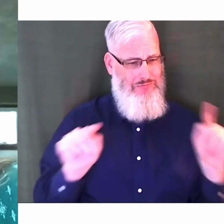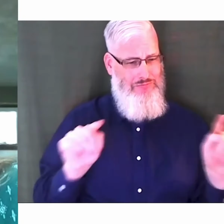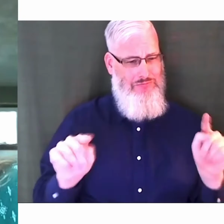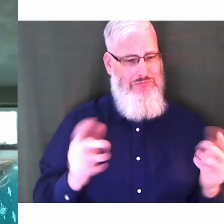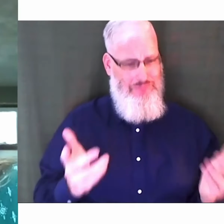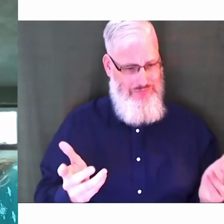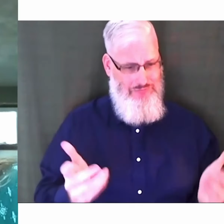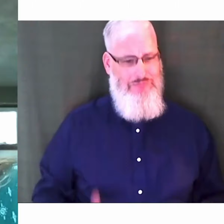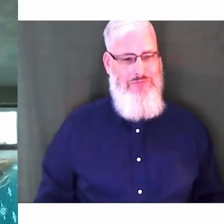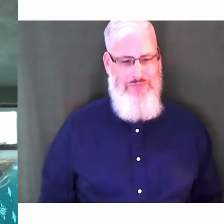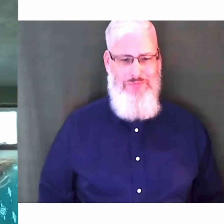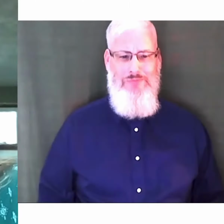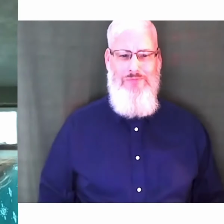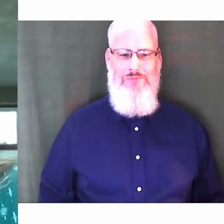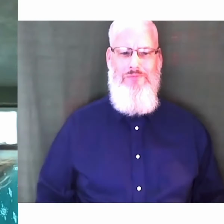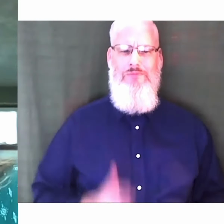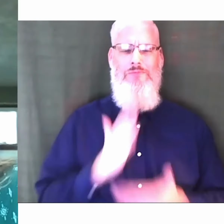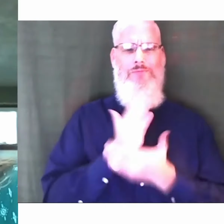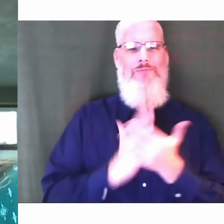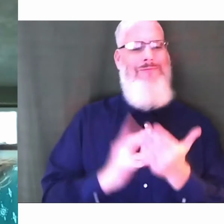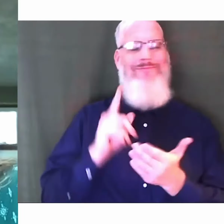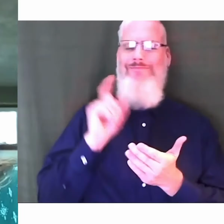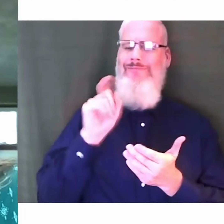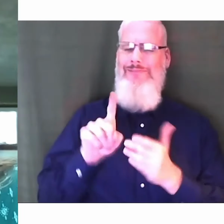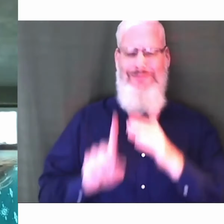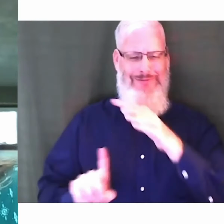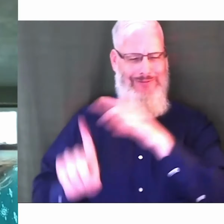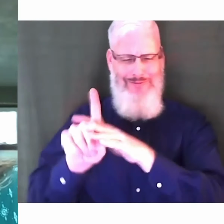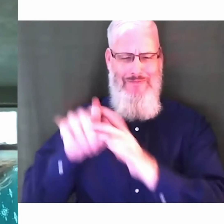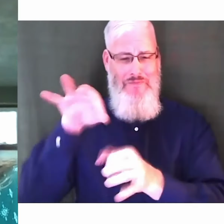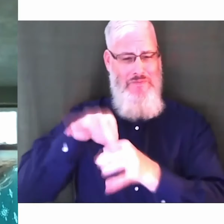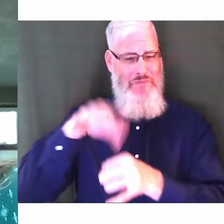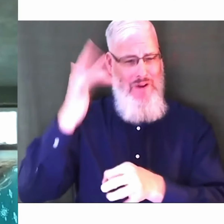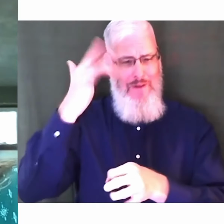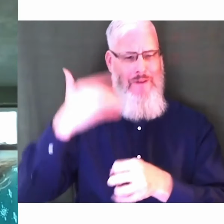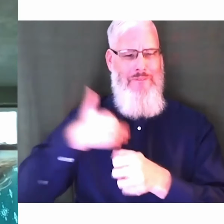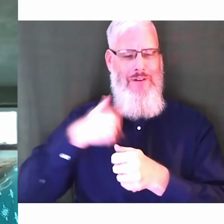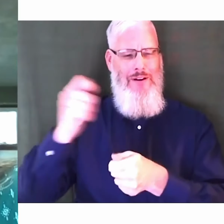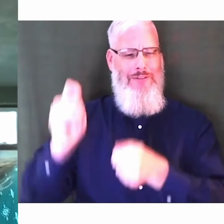And there are other reasons you may choose to vote in person on November 3rd.